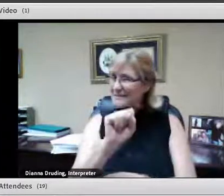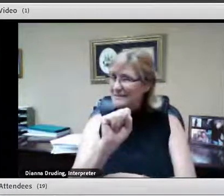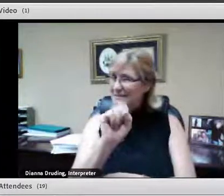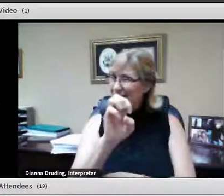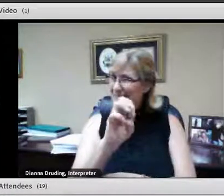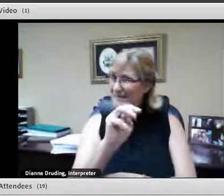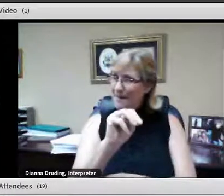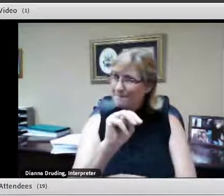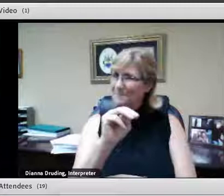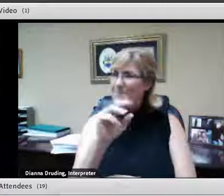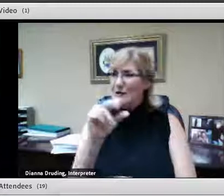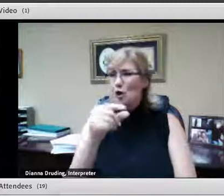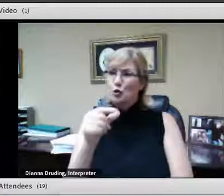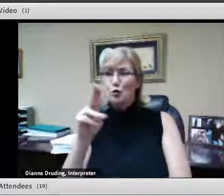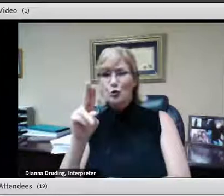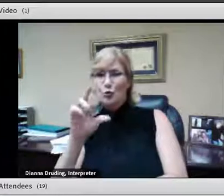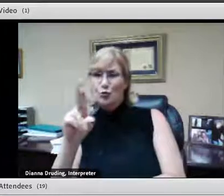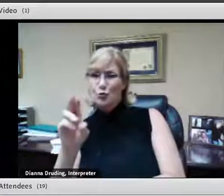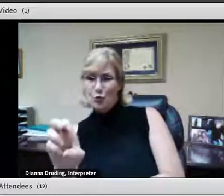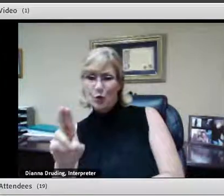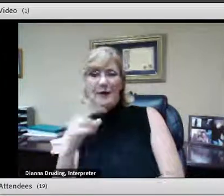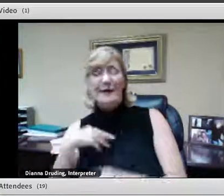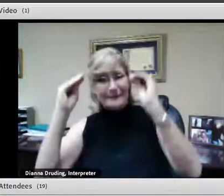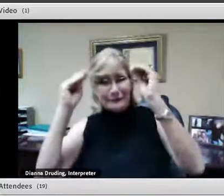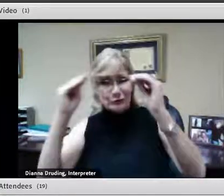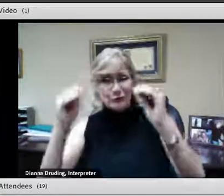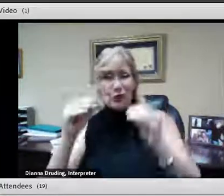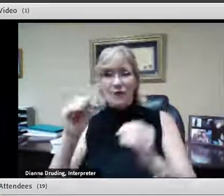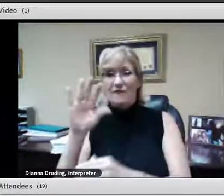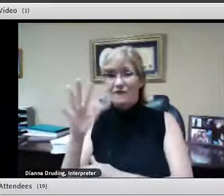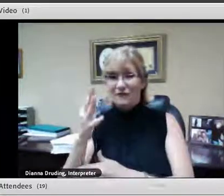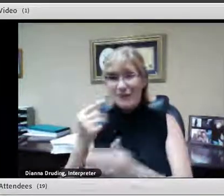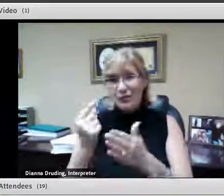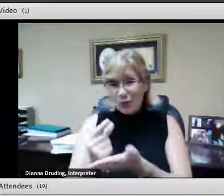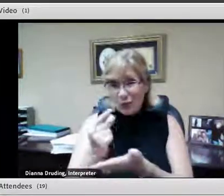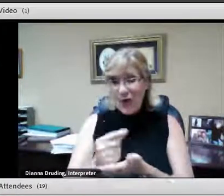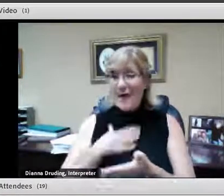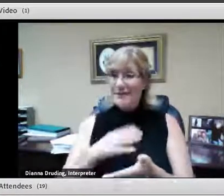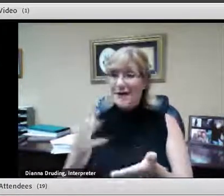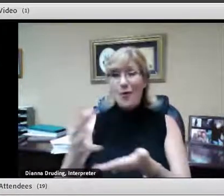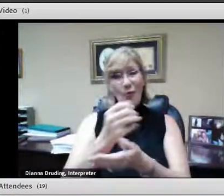He taught fifth-grade math and science in the public schools. He won the Golden Apple. Whoo-hoo!